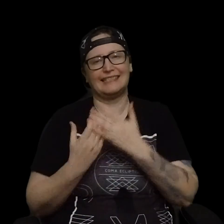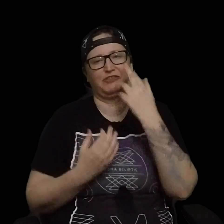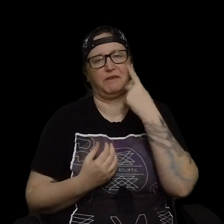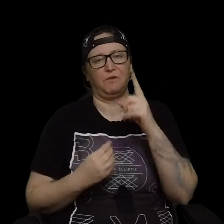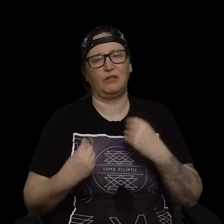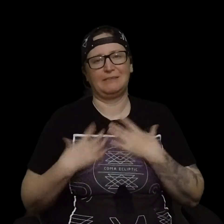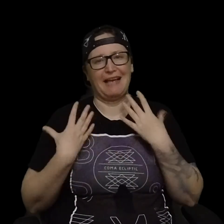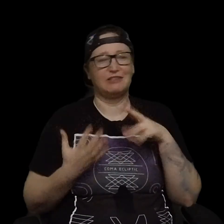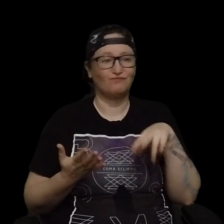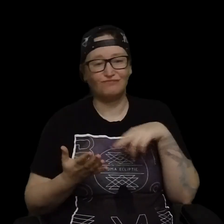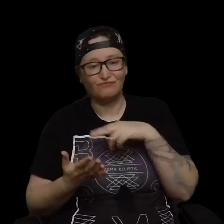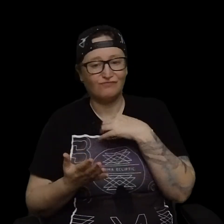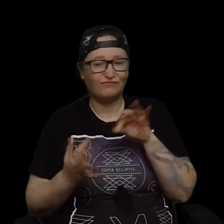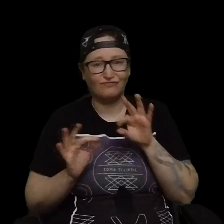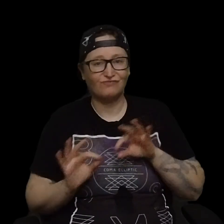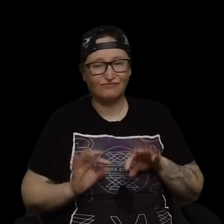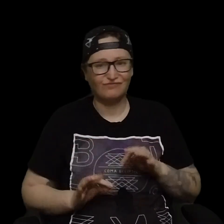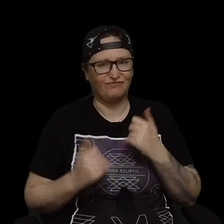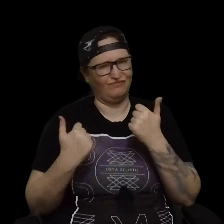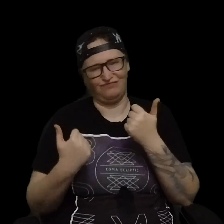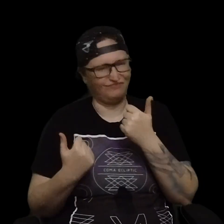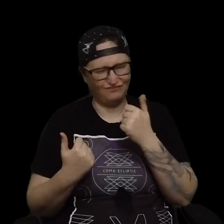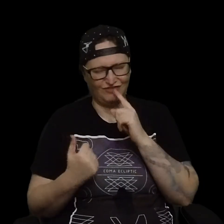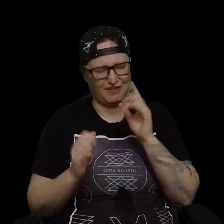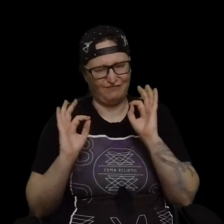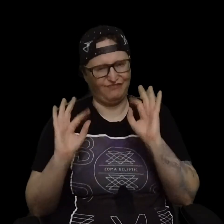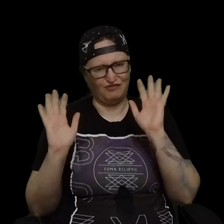a lot of that just because it makes it easier to be inspired and kind of pick something and